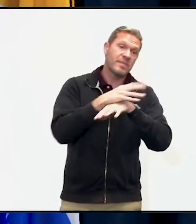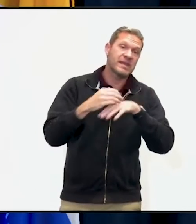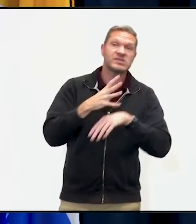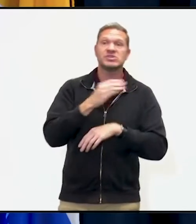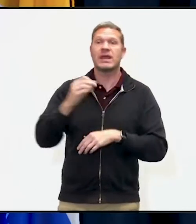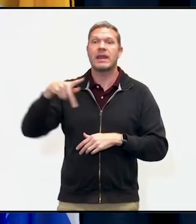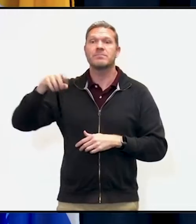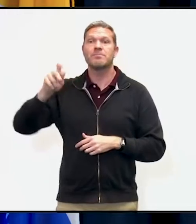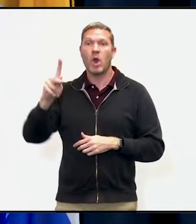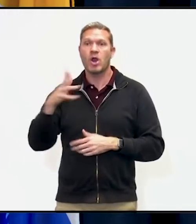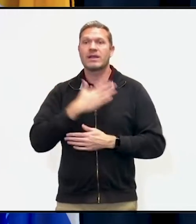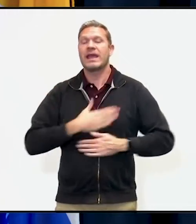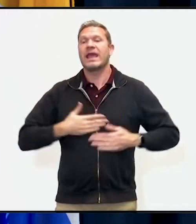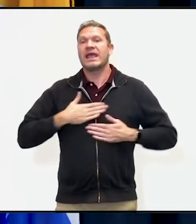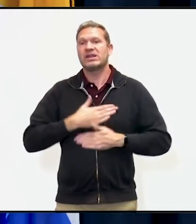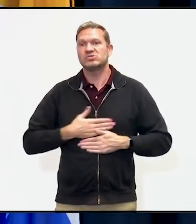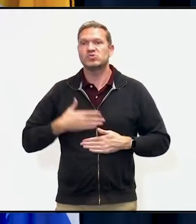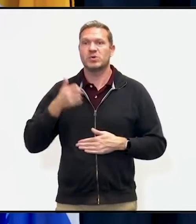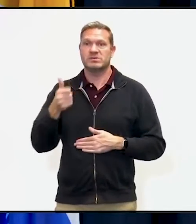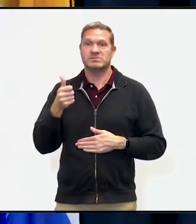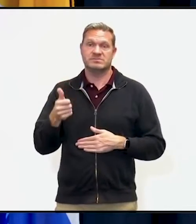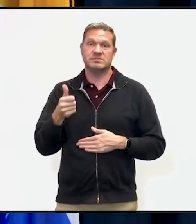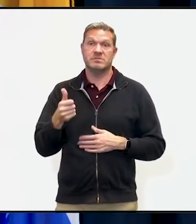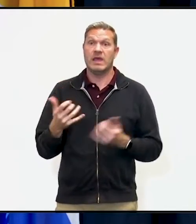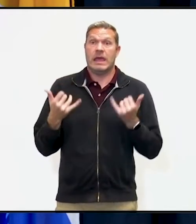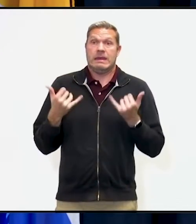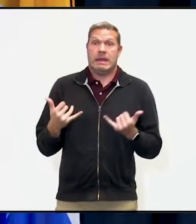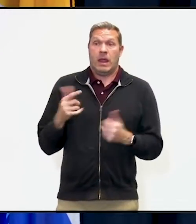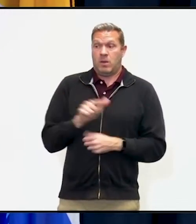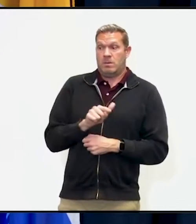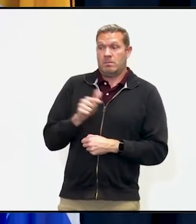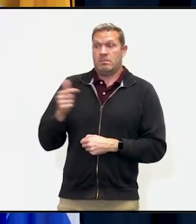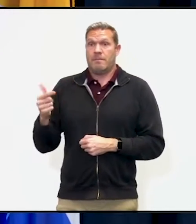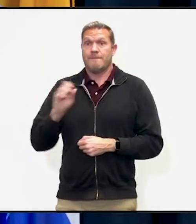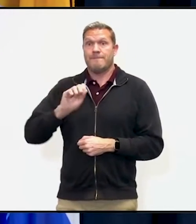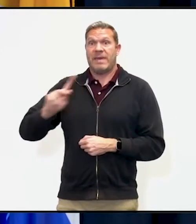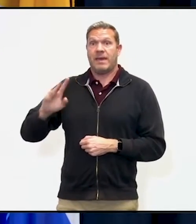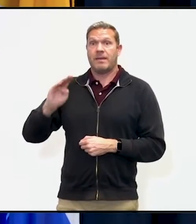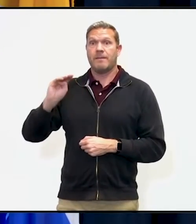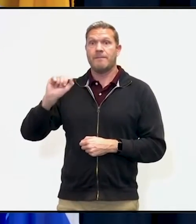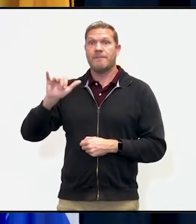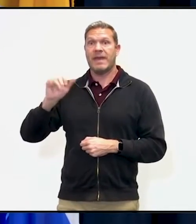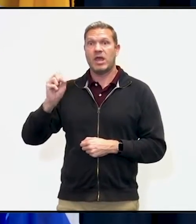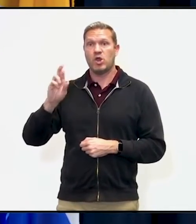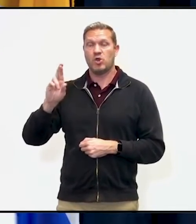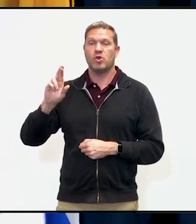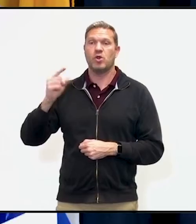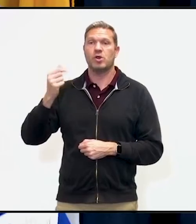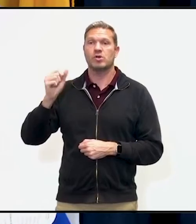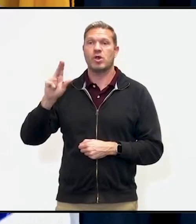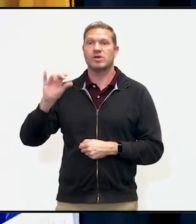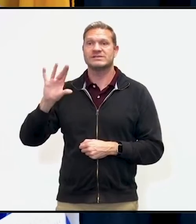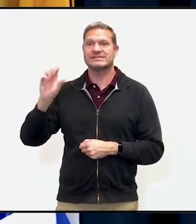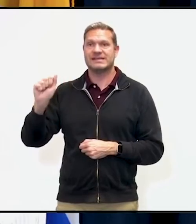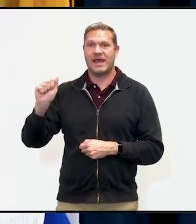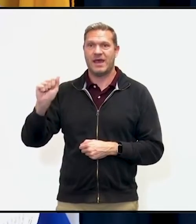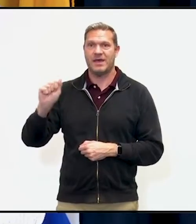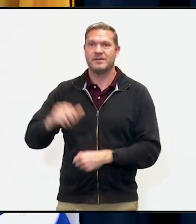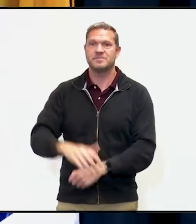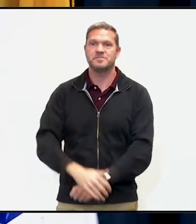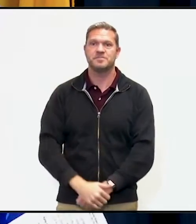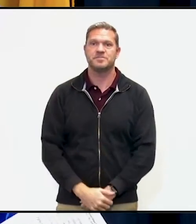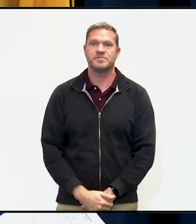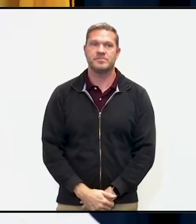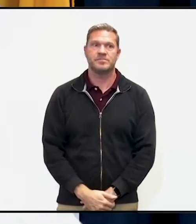And now I'll turn it back over to mayor Garcia.